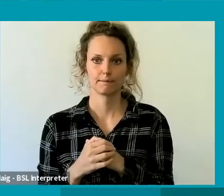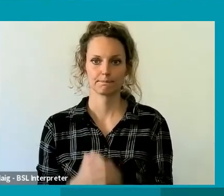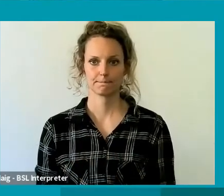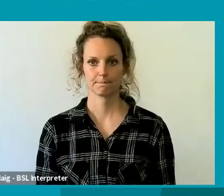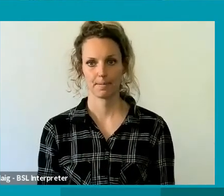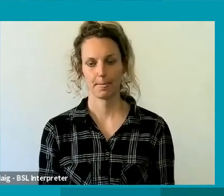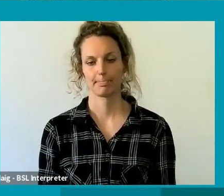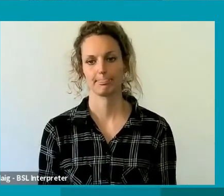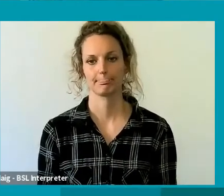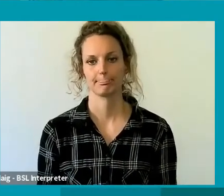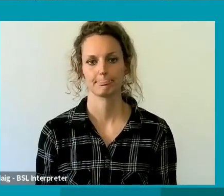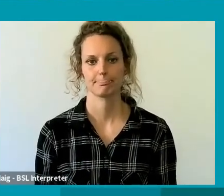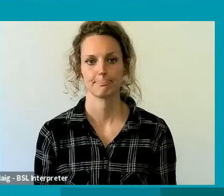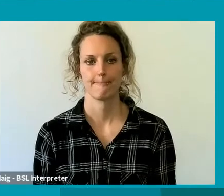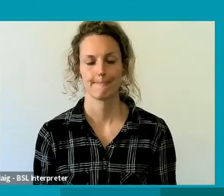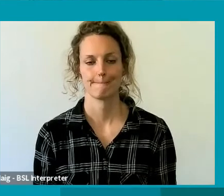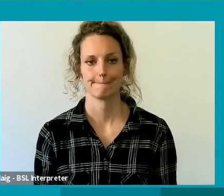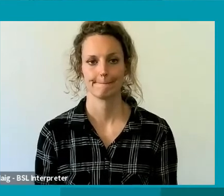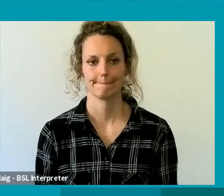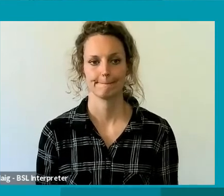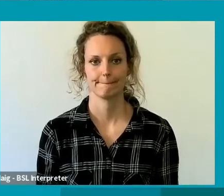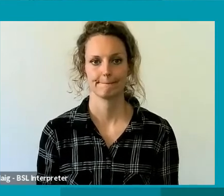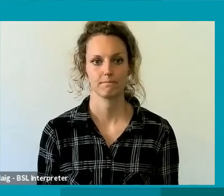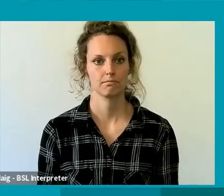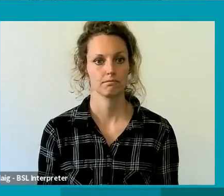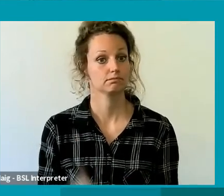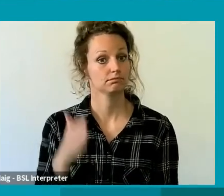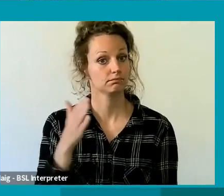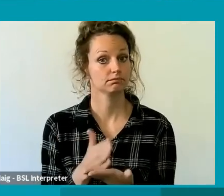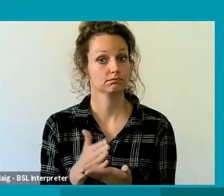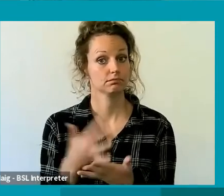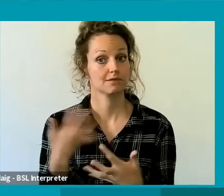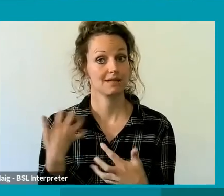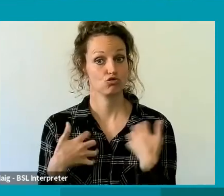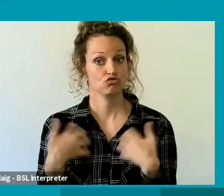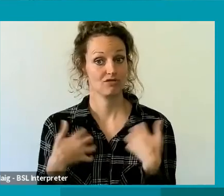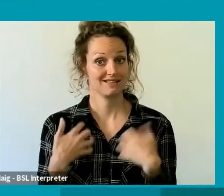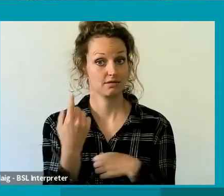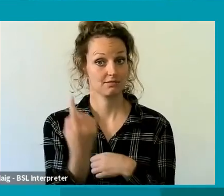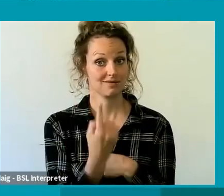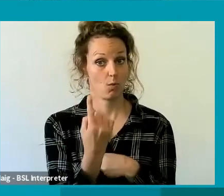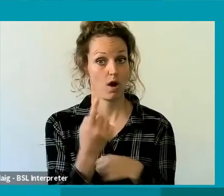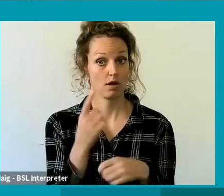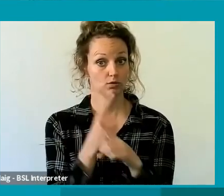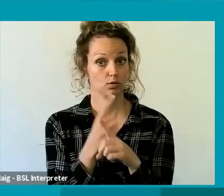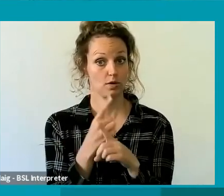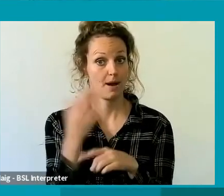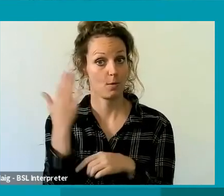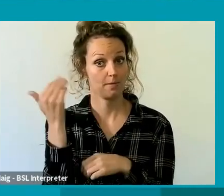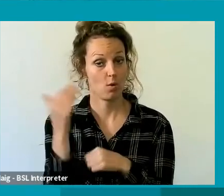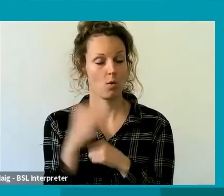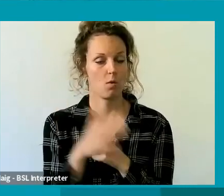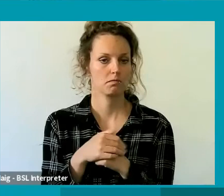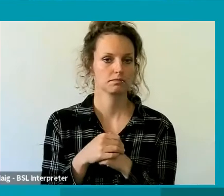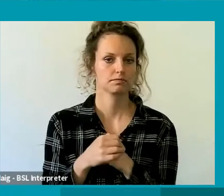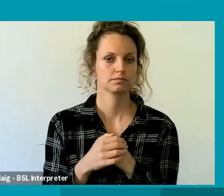OK, so it's really interesting that somebody brought up earlier about the fact that they weren't too